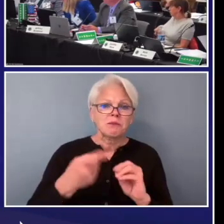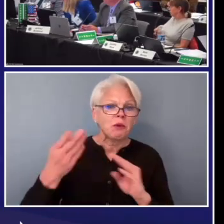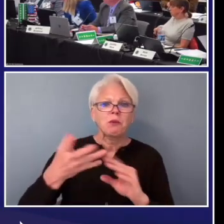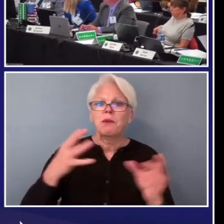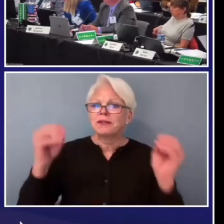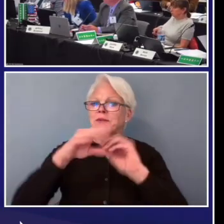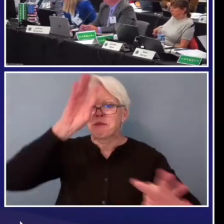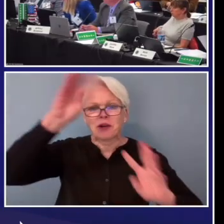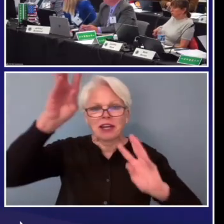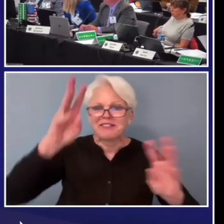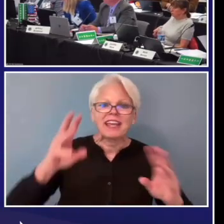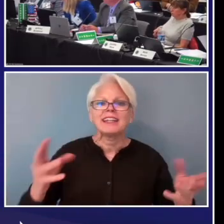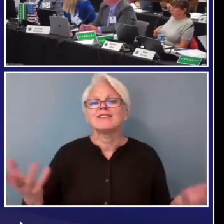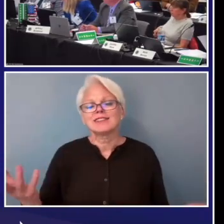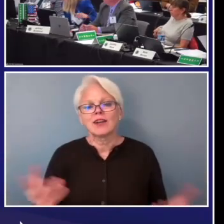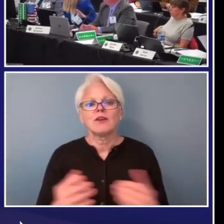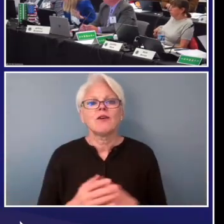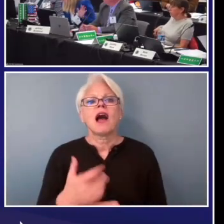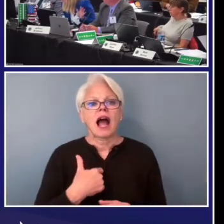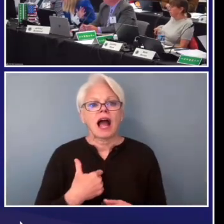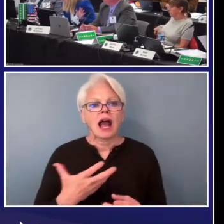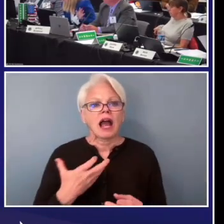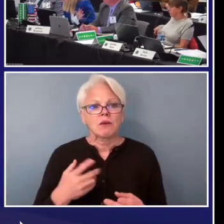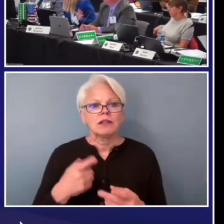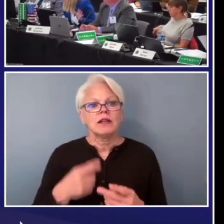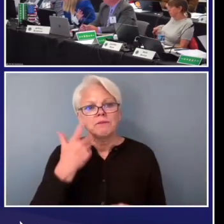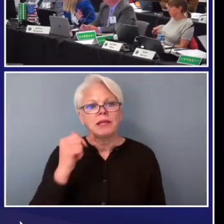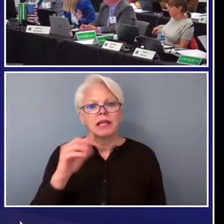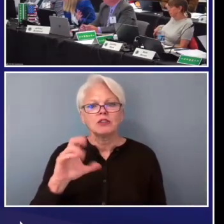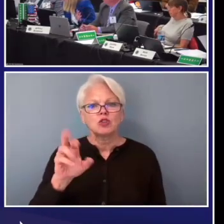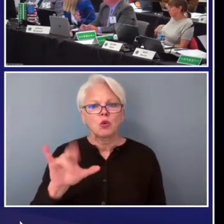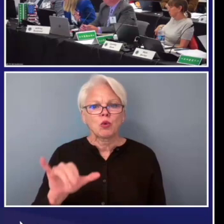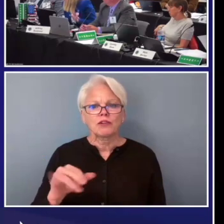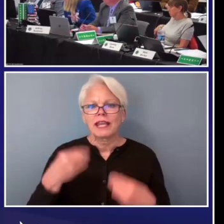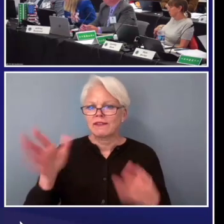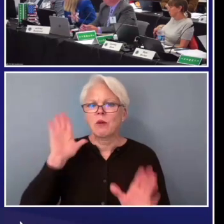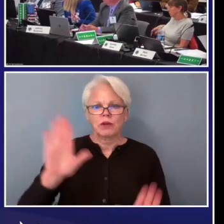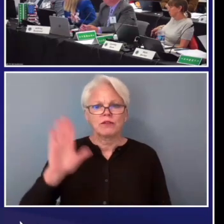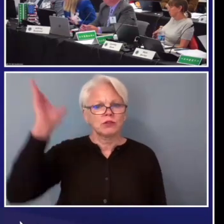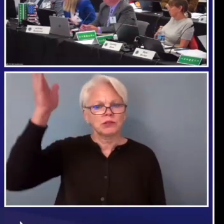And then I just want to point out, since we had Corey's excellent presentation earlier, there are really economies